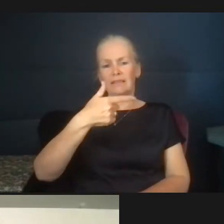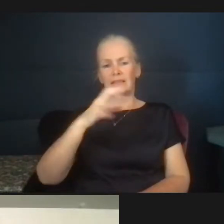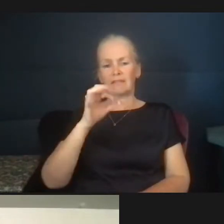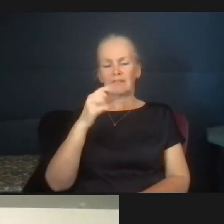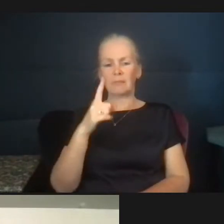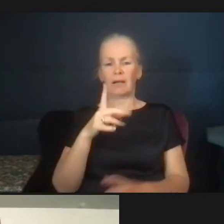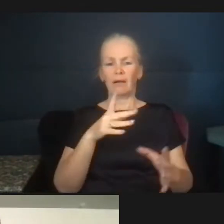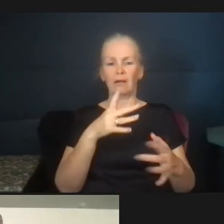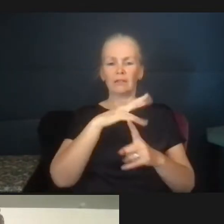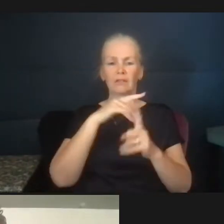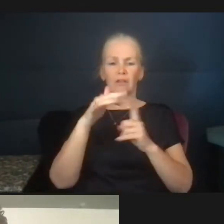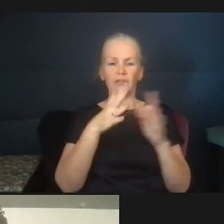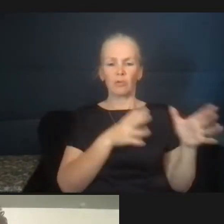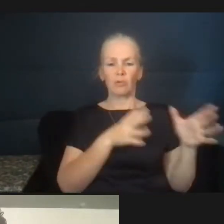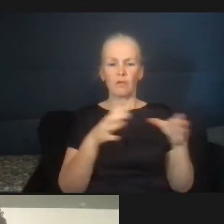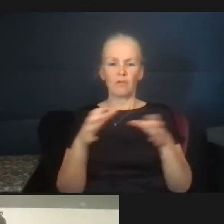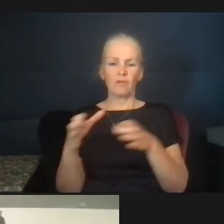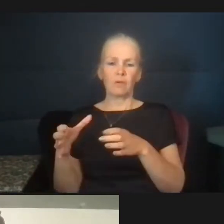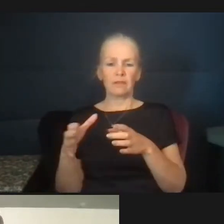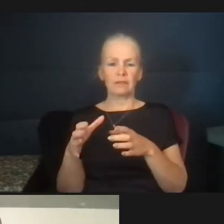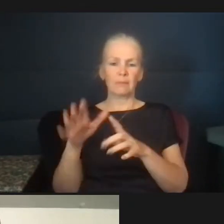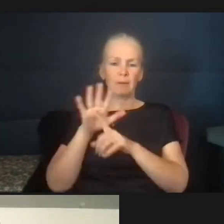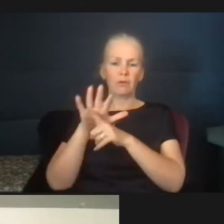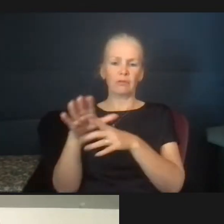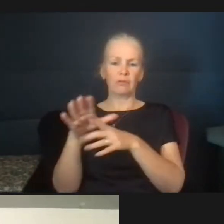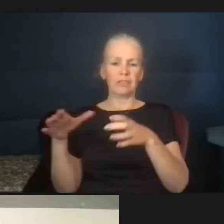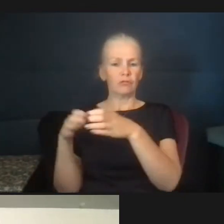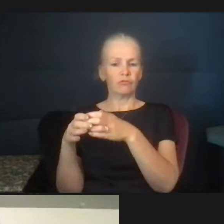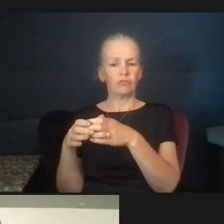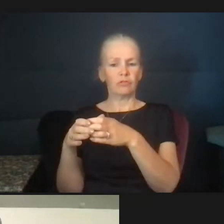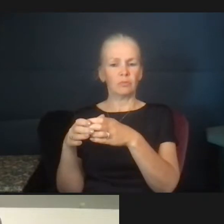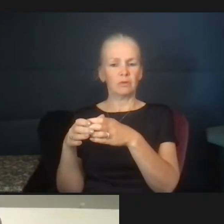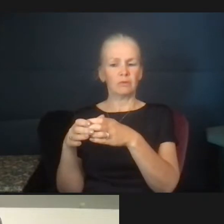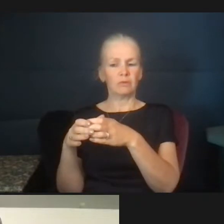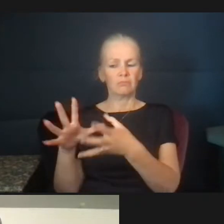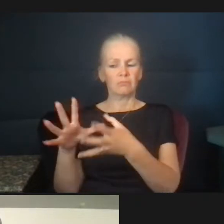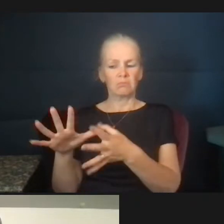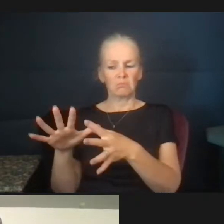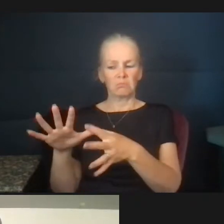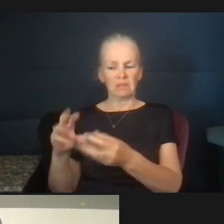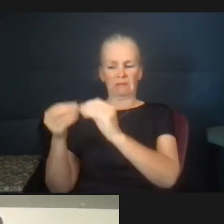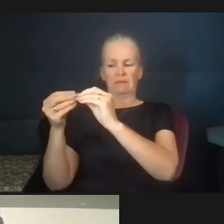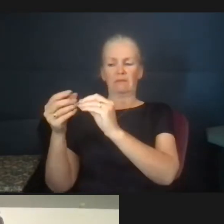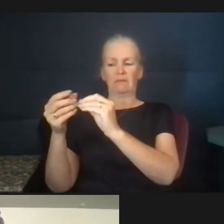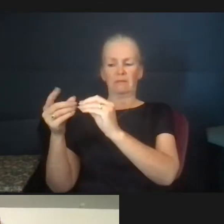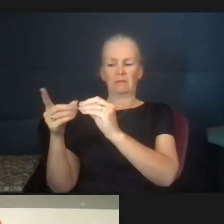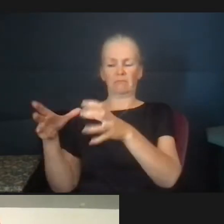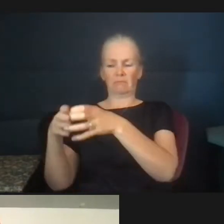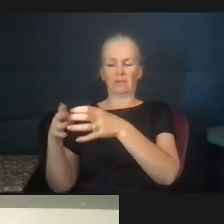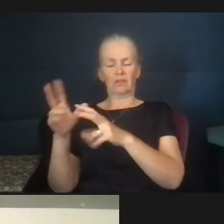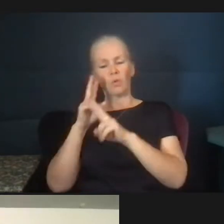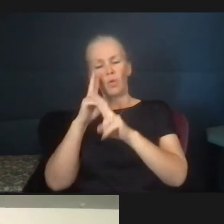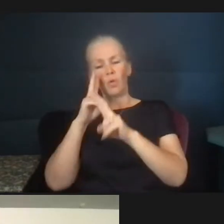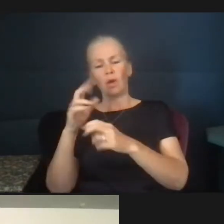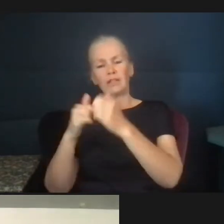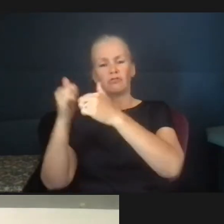during which minoritized groups the galvanised, came together to address structural inequality,